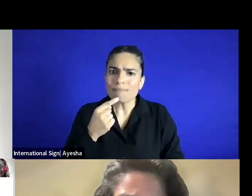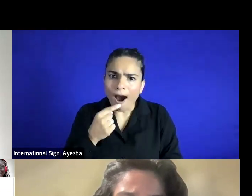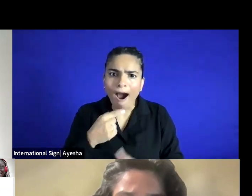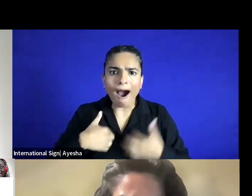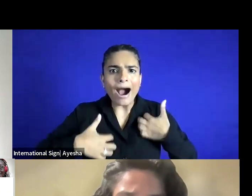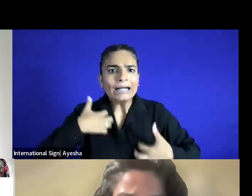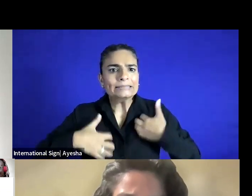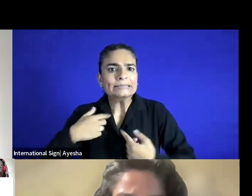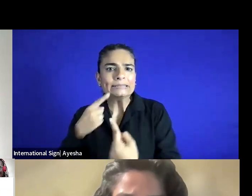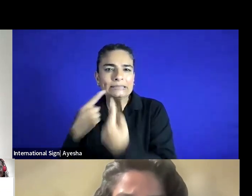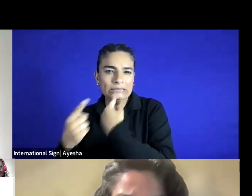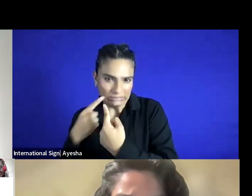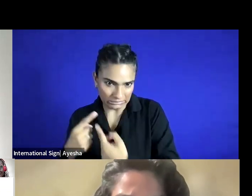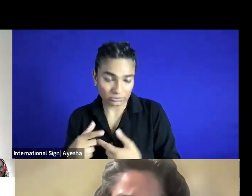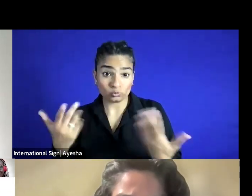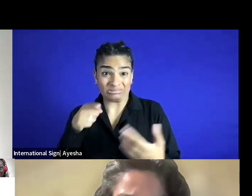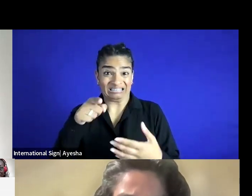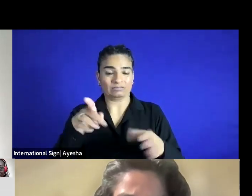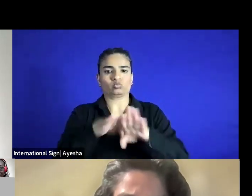And then lastly is the agenda.